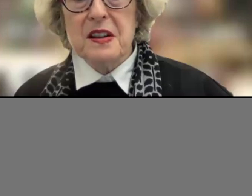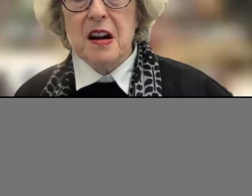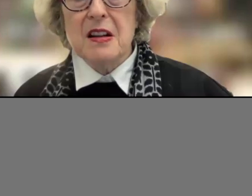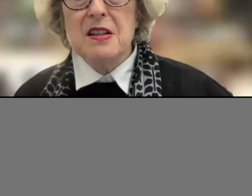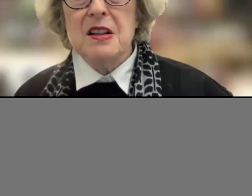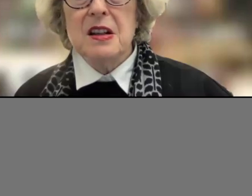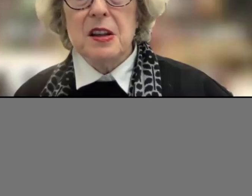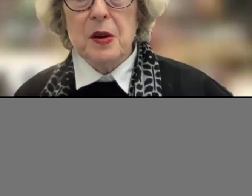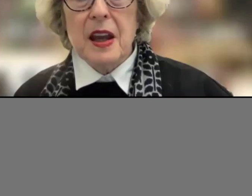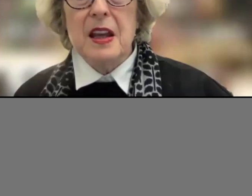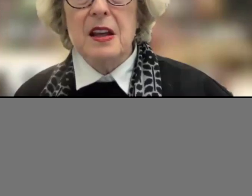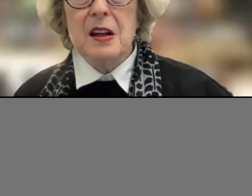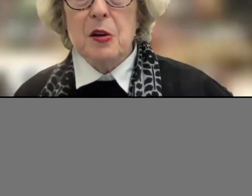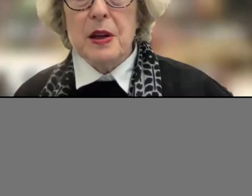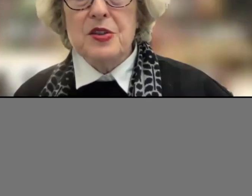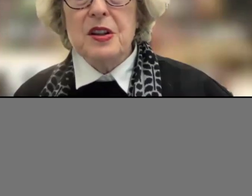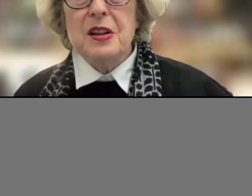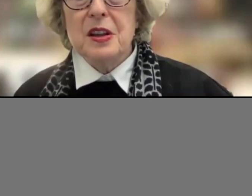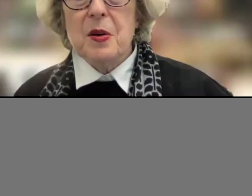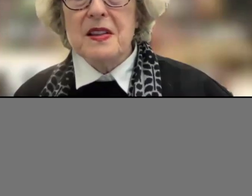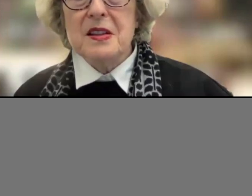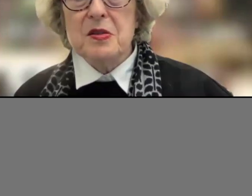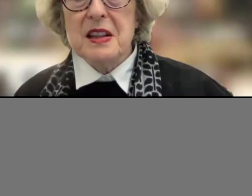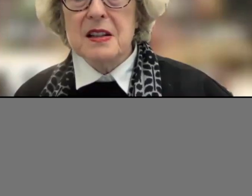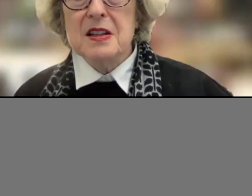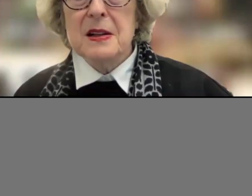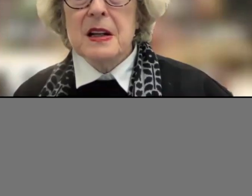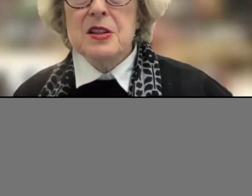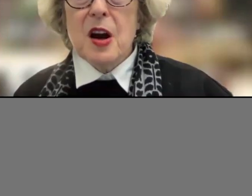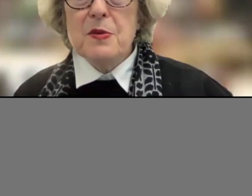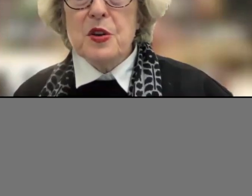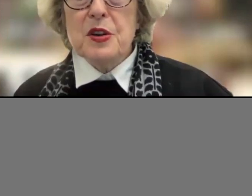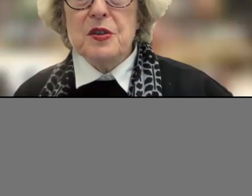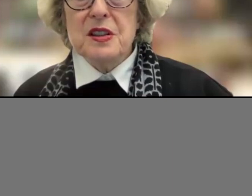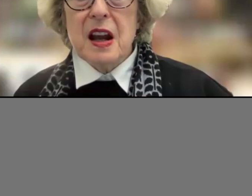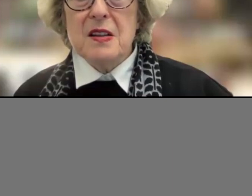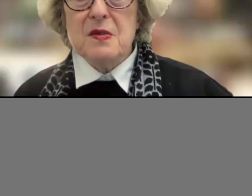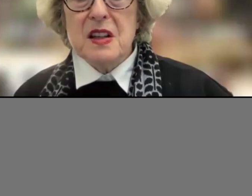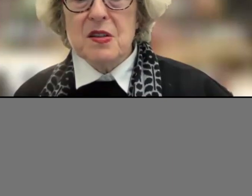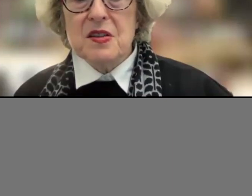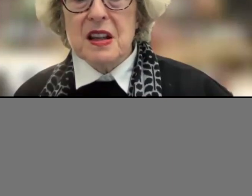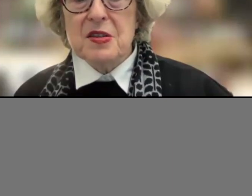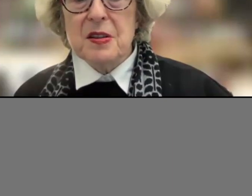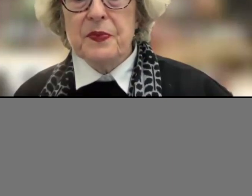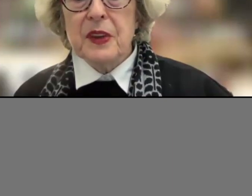in Ireland, the UK, Croatia, the US and New Zealand, Tom joined Trinity House Research Centre